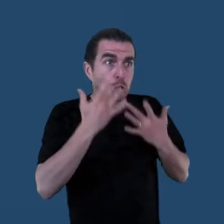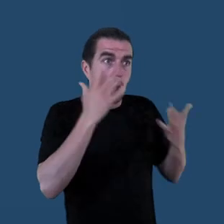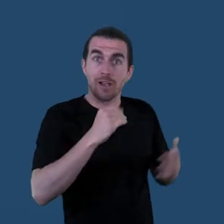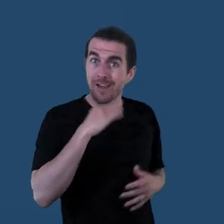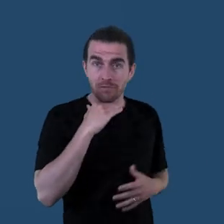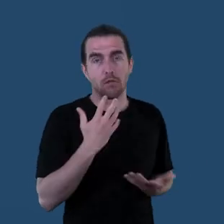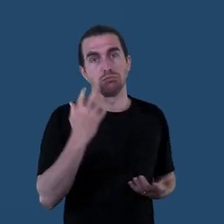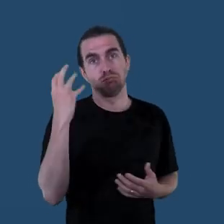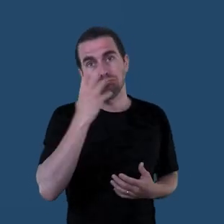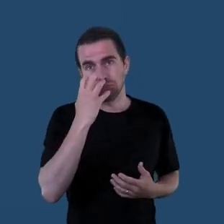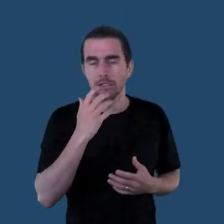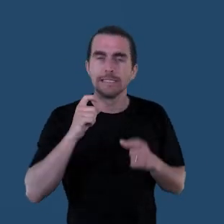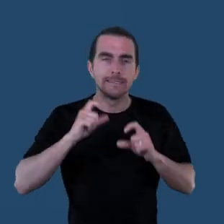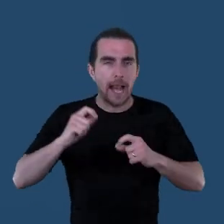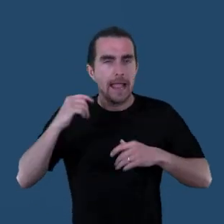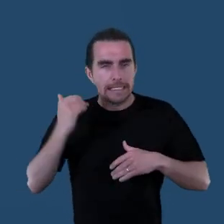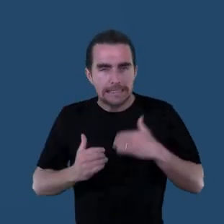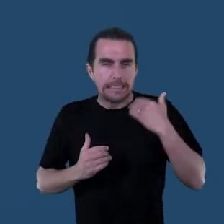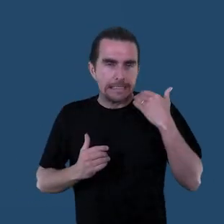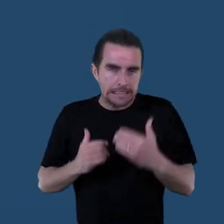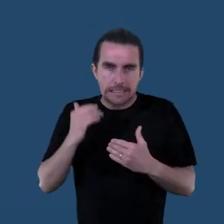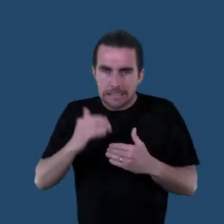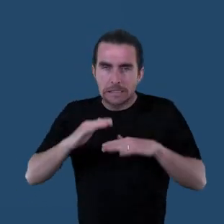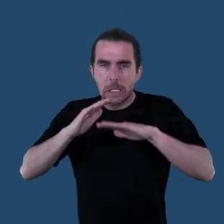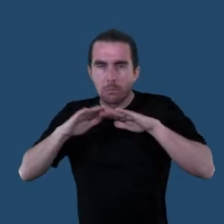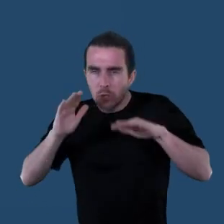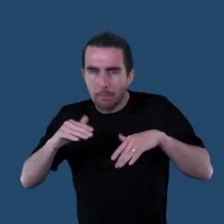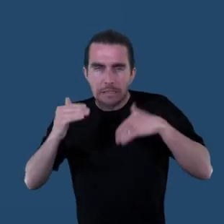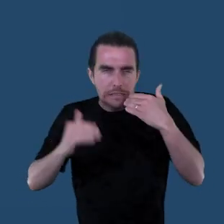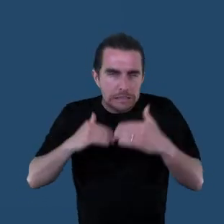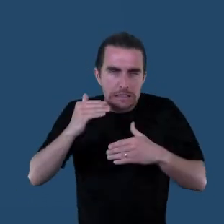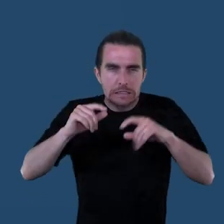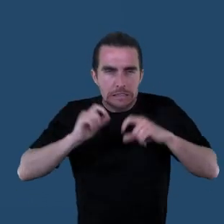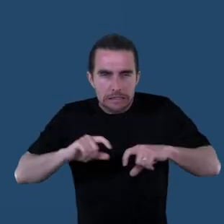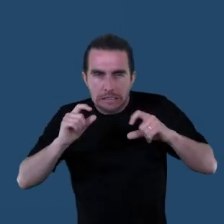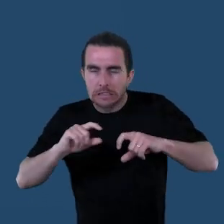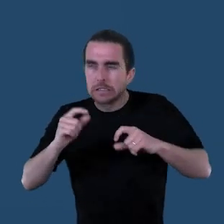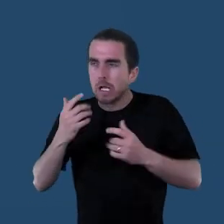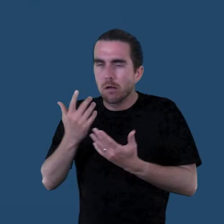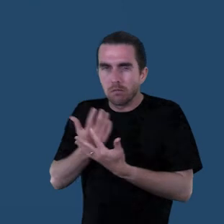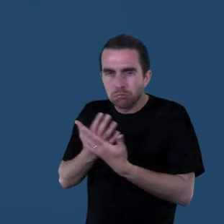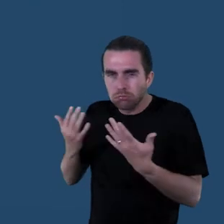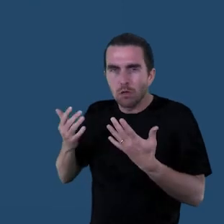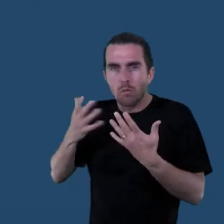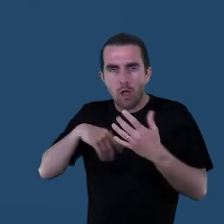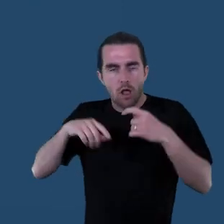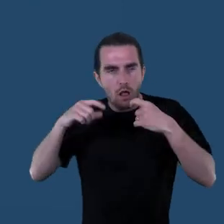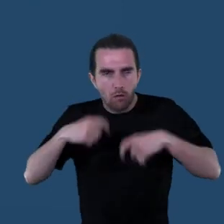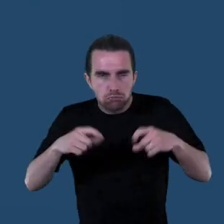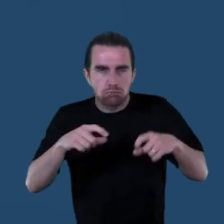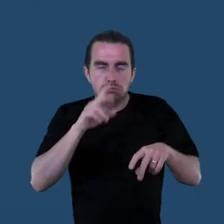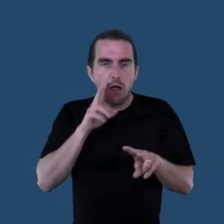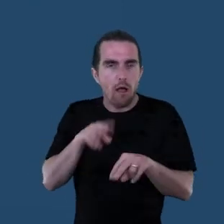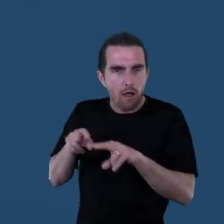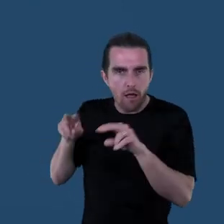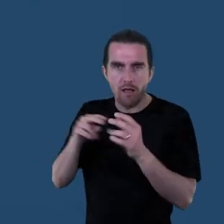it's gonna be an ongoing thing. As long as the museum exists, this is going to be a challenge for it as the collection grows. Excellent.